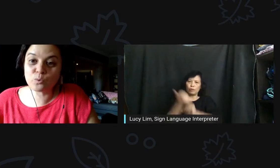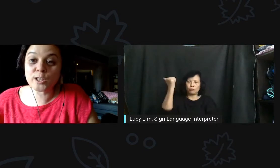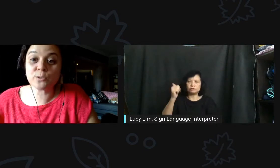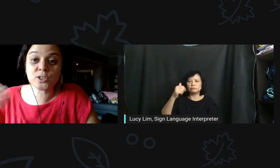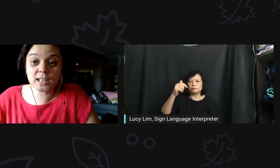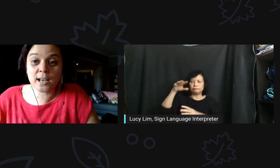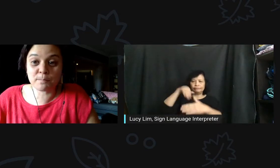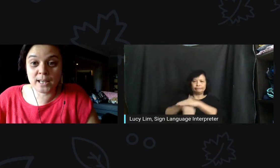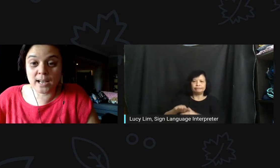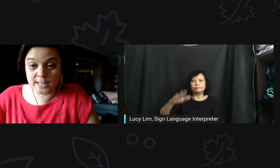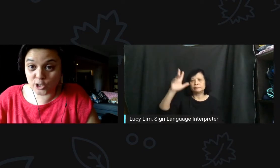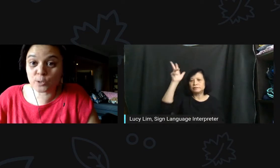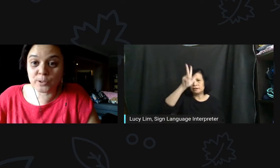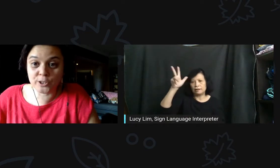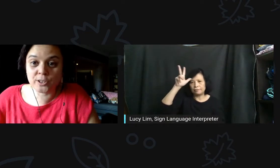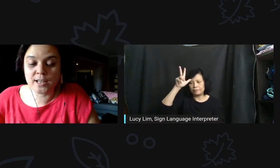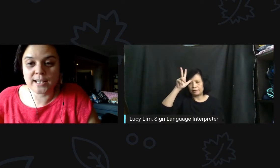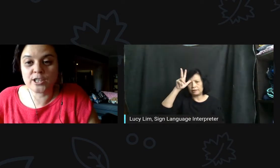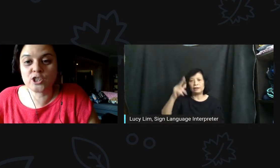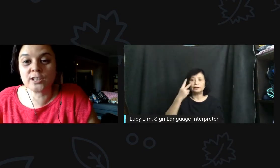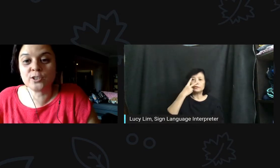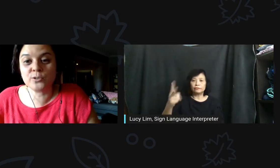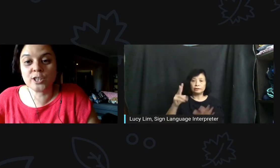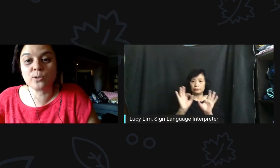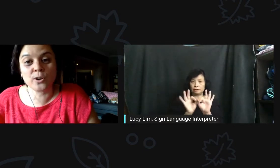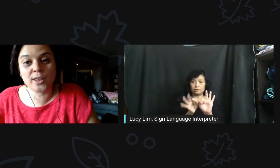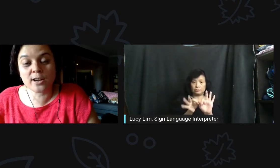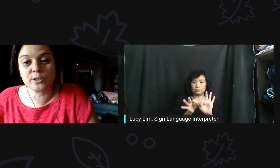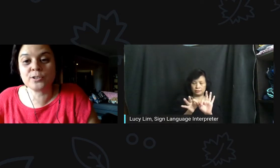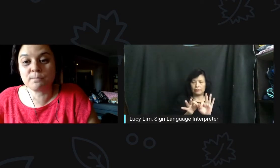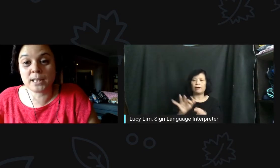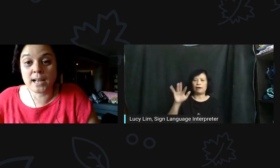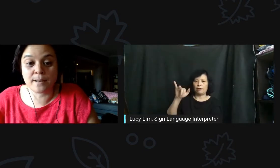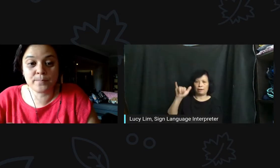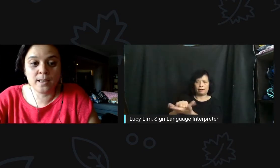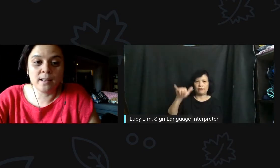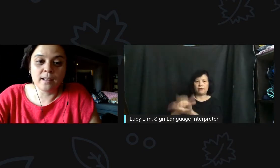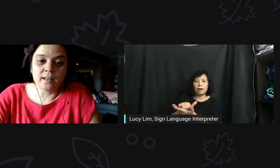So when you see an interpreter, she/they are using BIM.